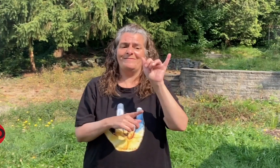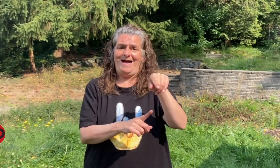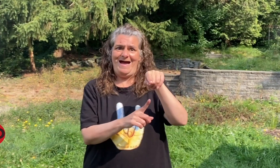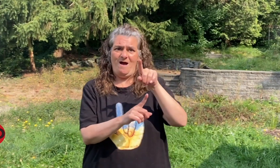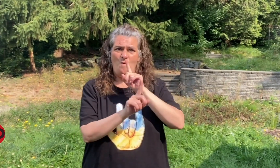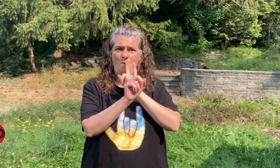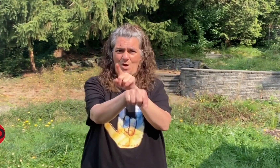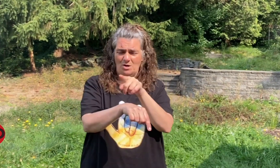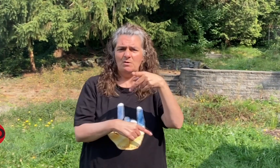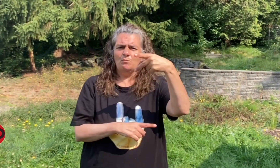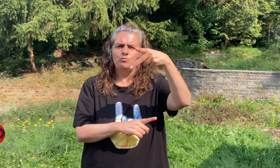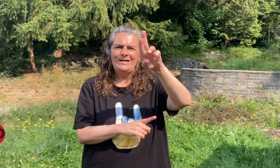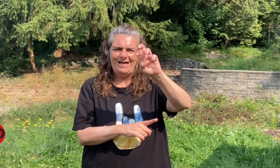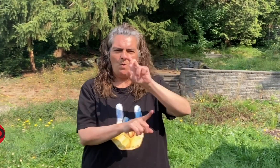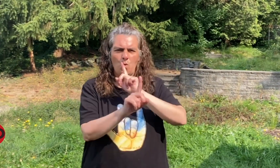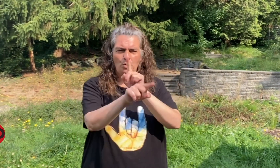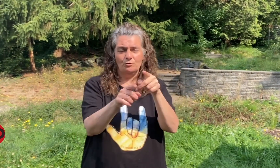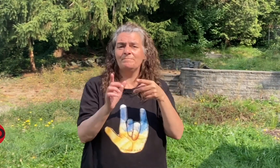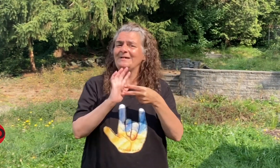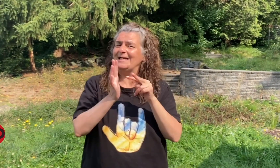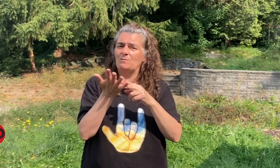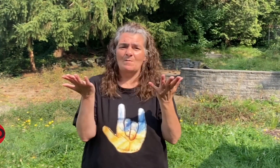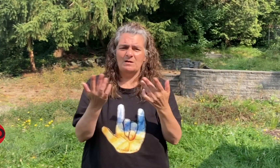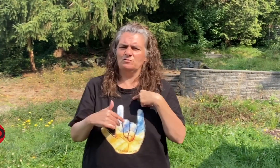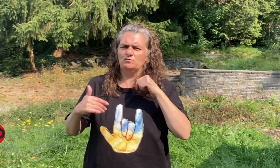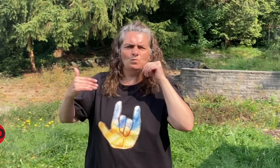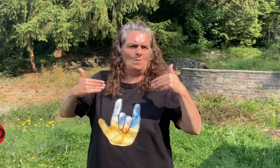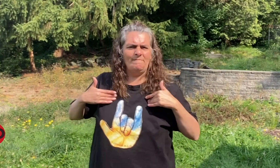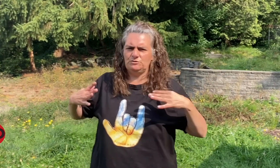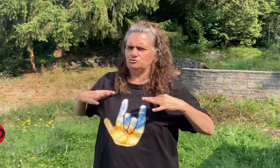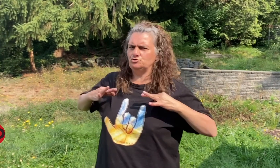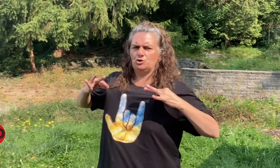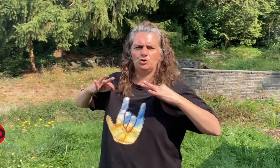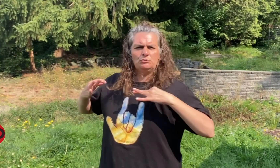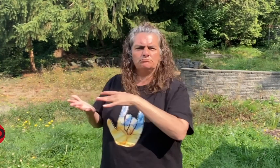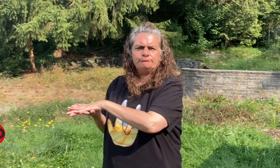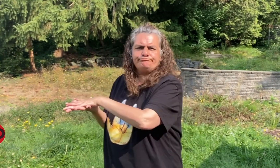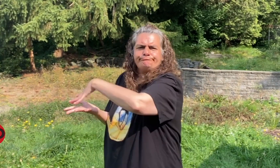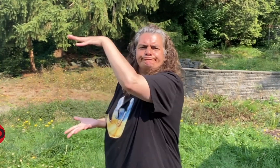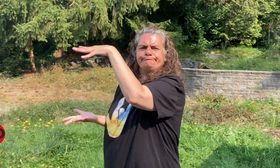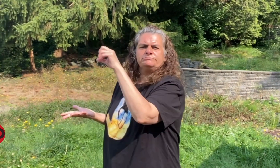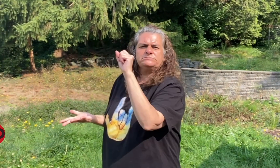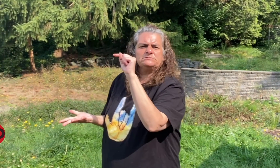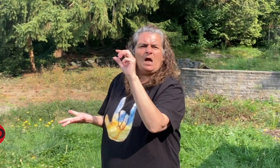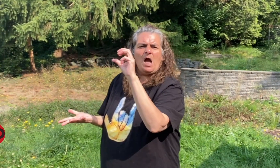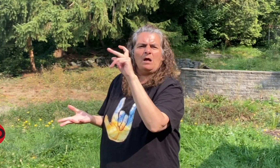All orders are pre-ordered which means we do not have any t-shirts